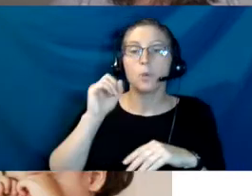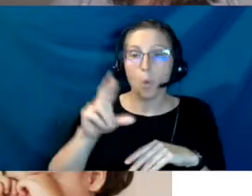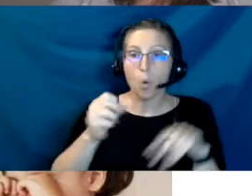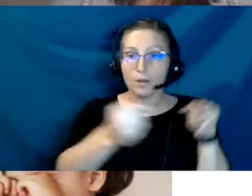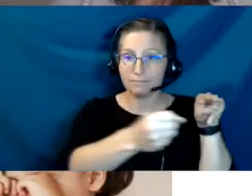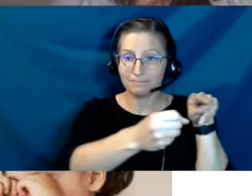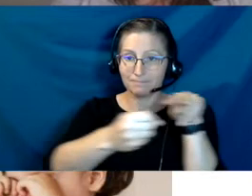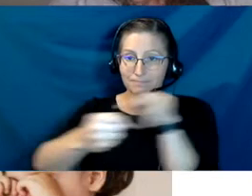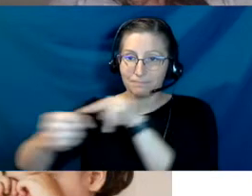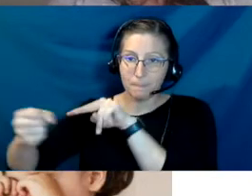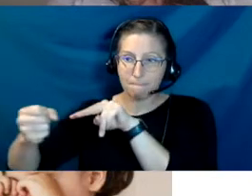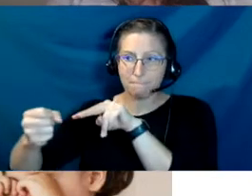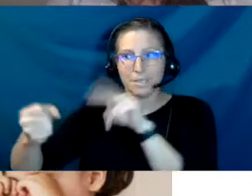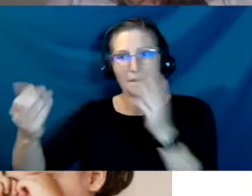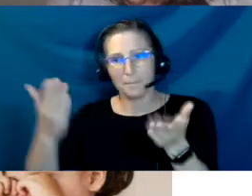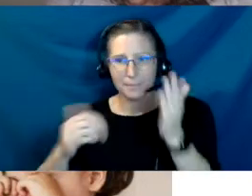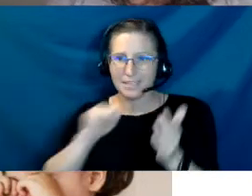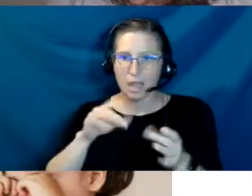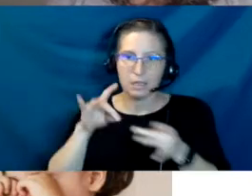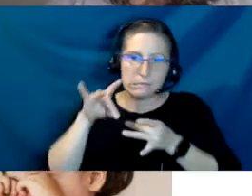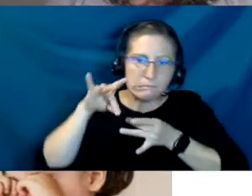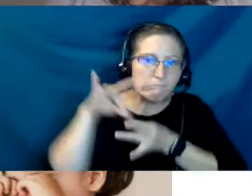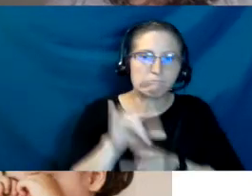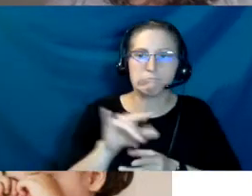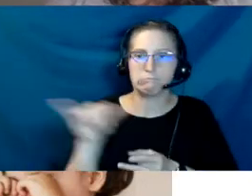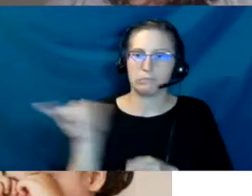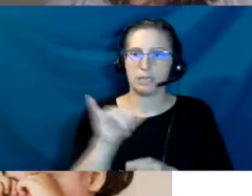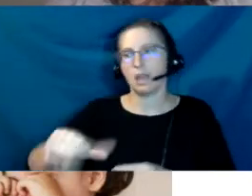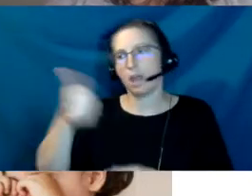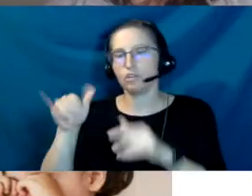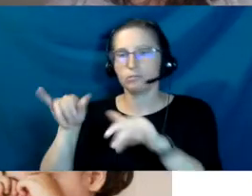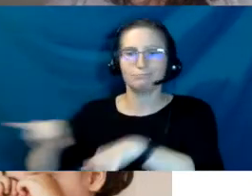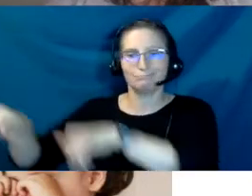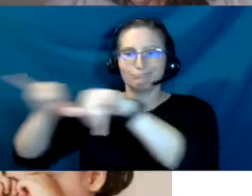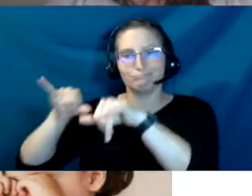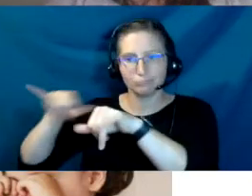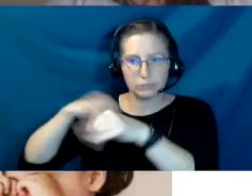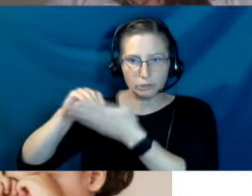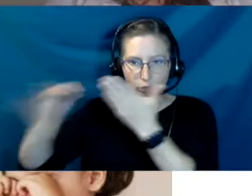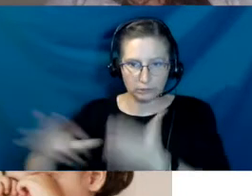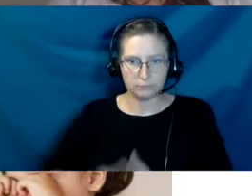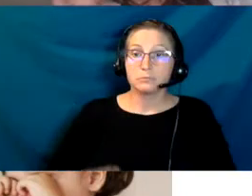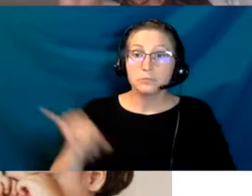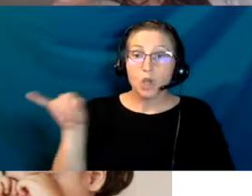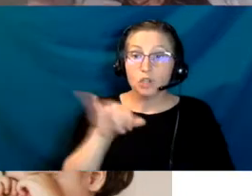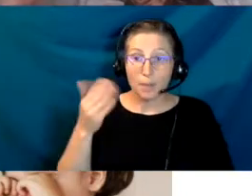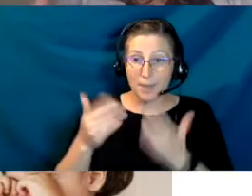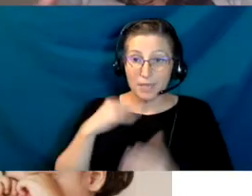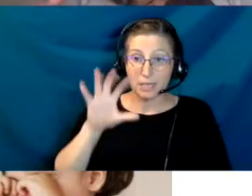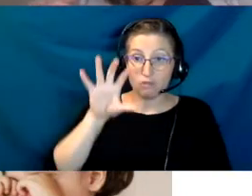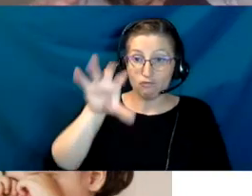be. Also, children might have poor reaching behaviors, so they might reach for something,